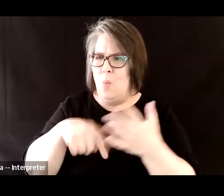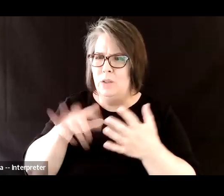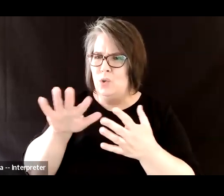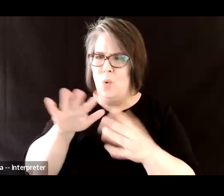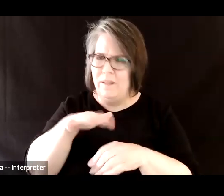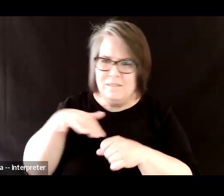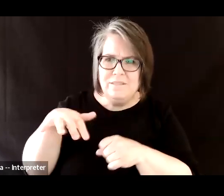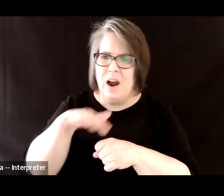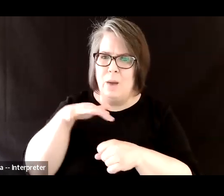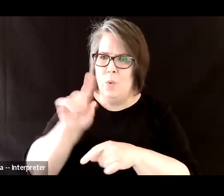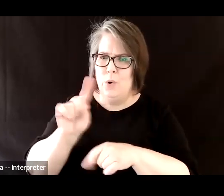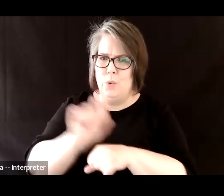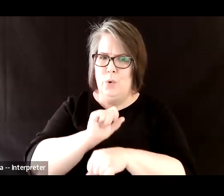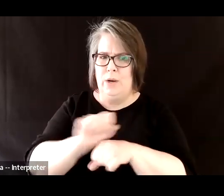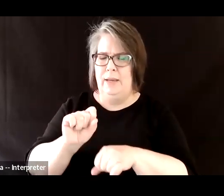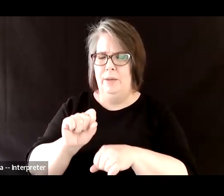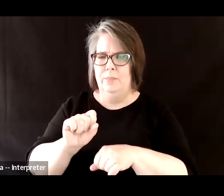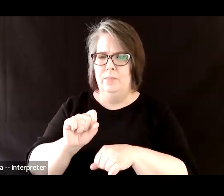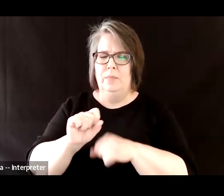are working in. So what are the